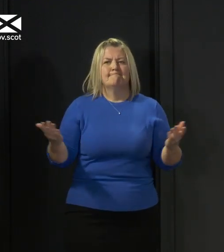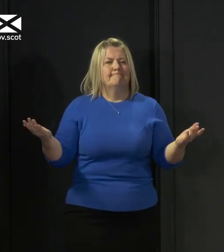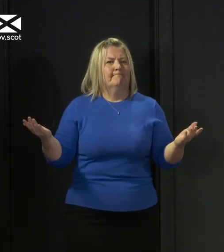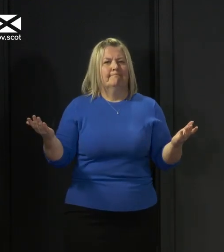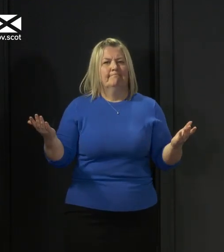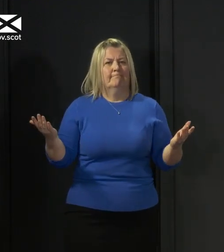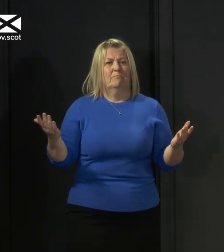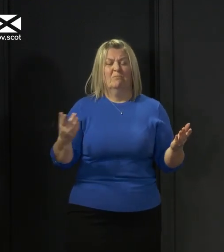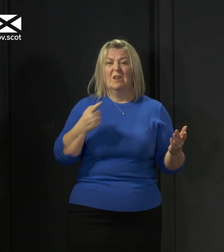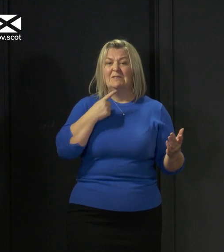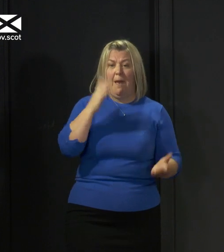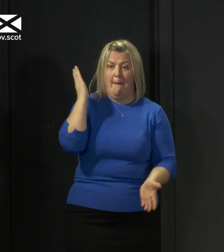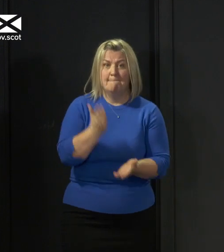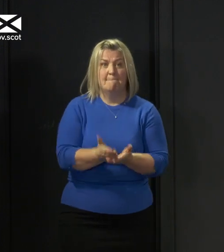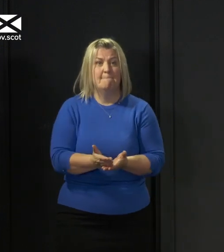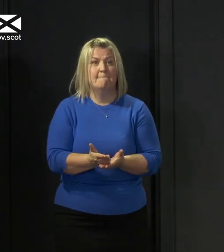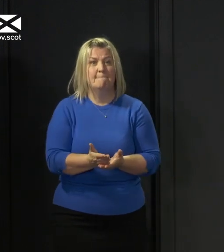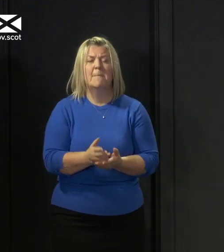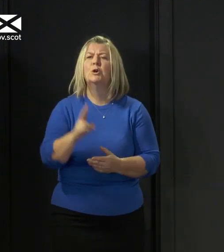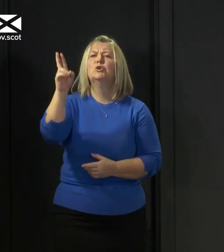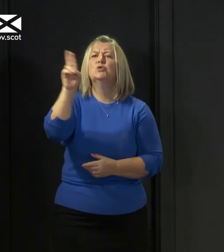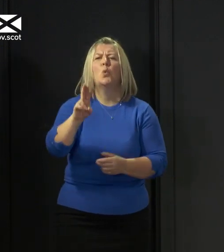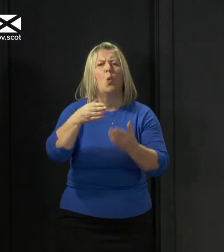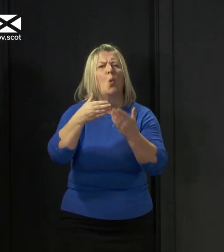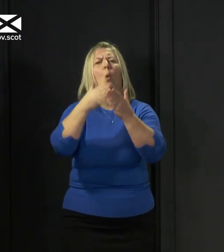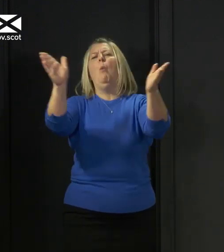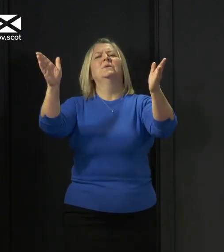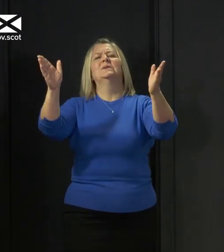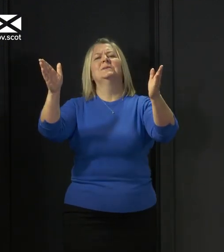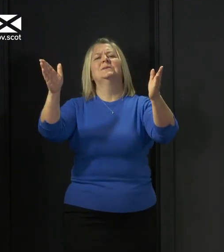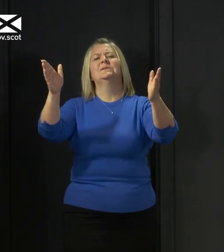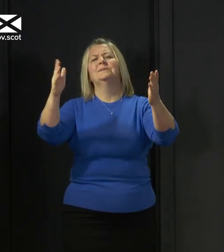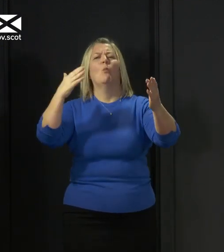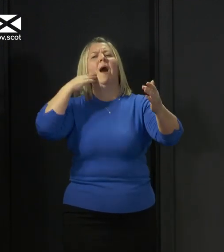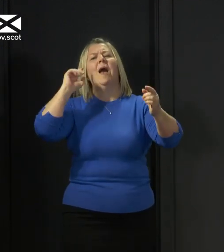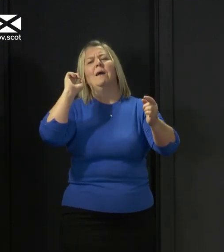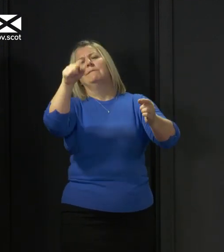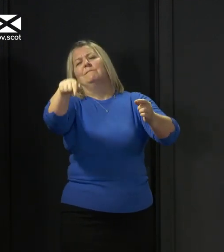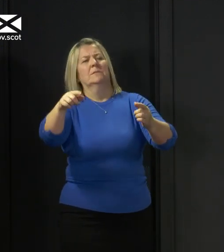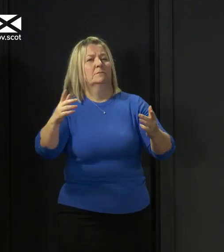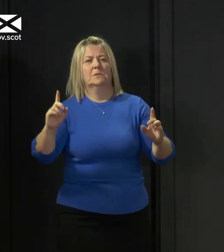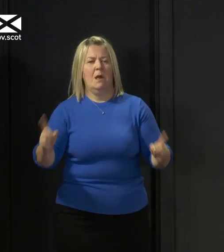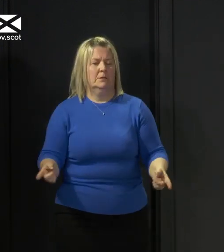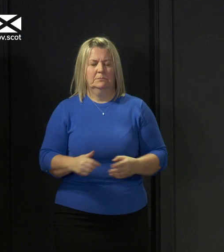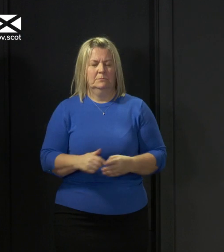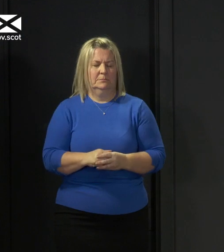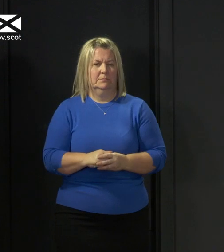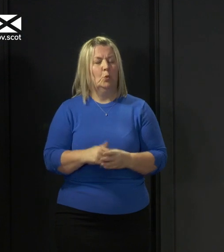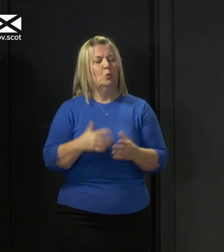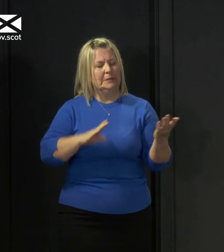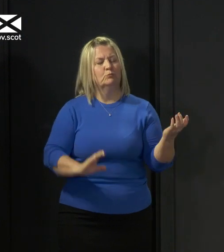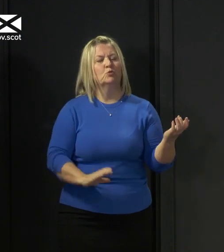that we are going to reopen schools before we have a degree of confidence that that would not lead to a resurgence of the virus and we're not yet in a